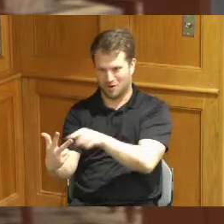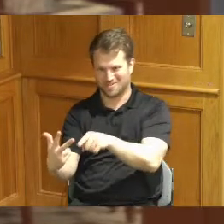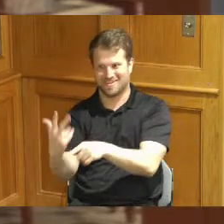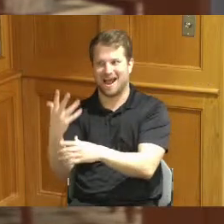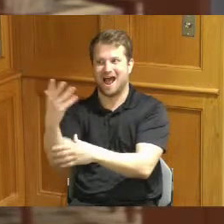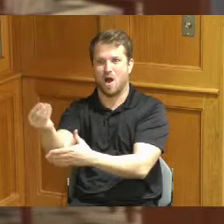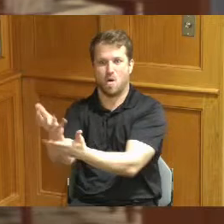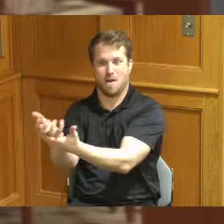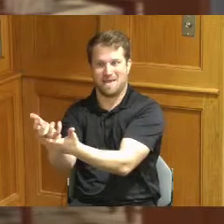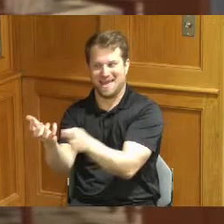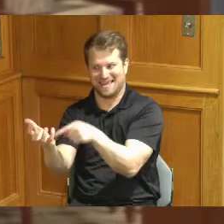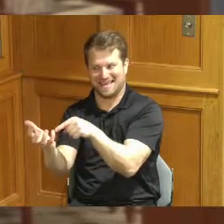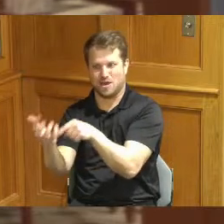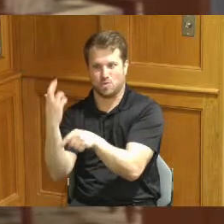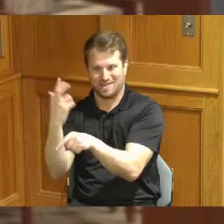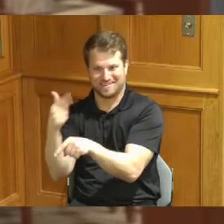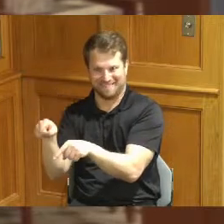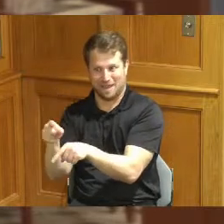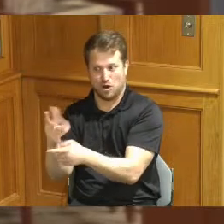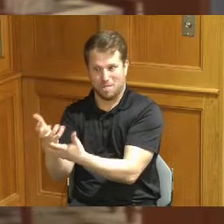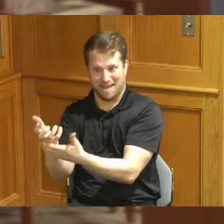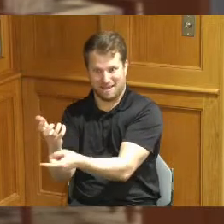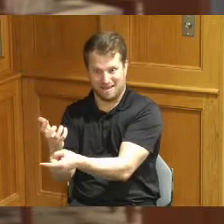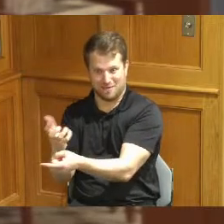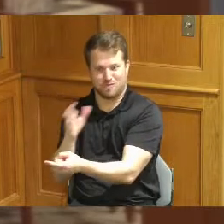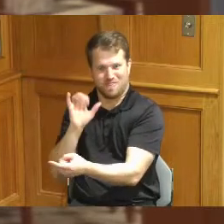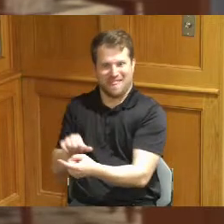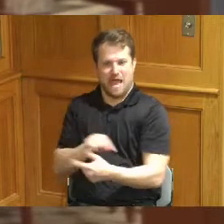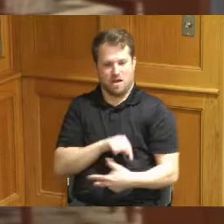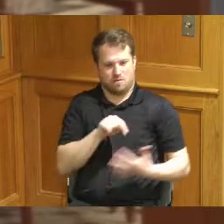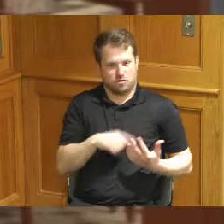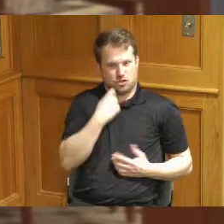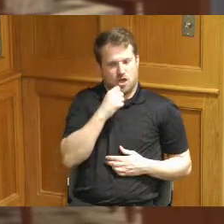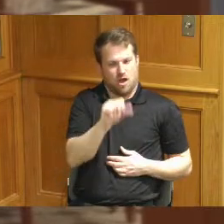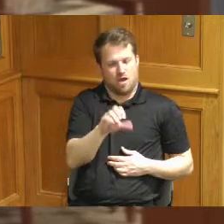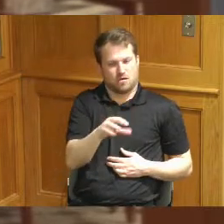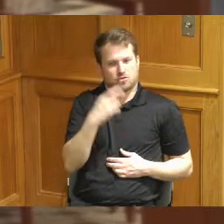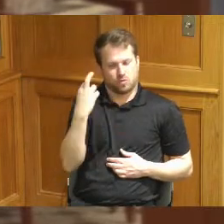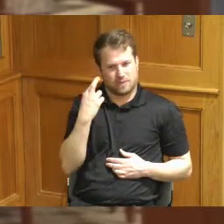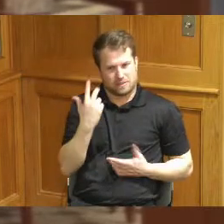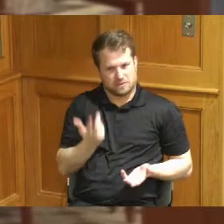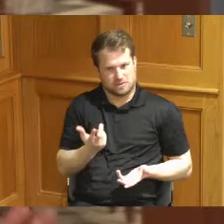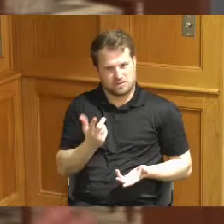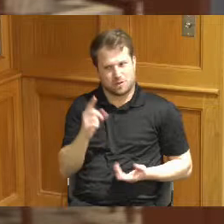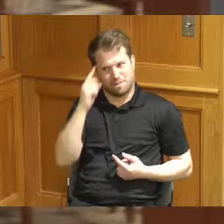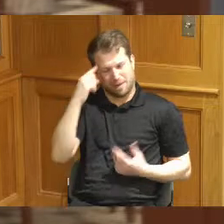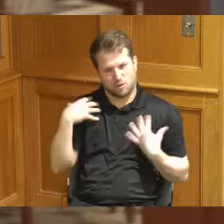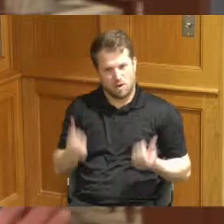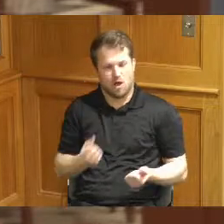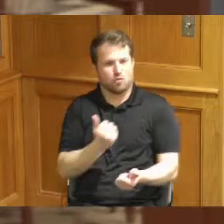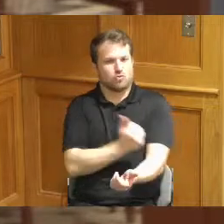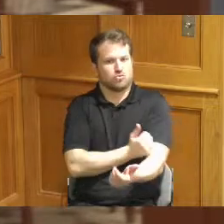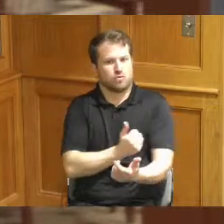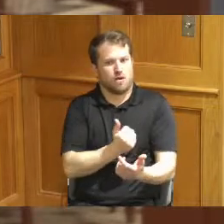is because of issues like that the Department of Housing and Urban Development which is the big